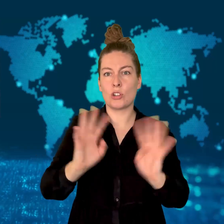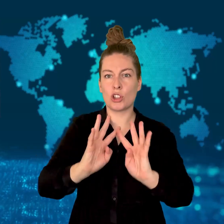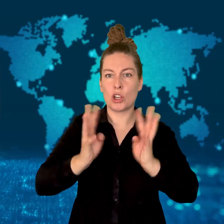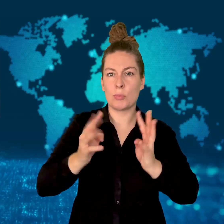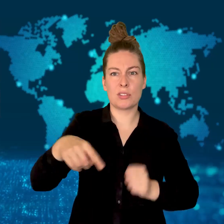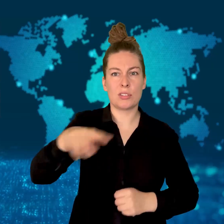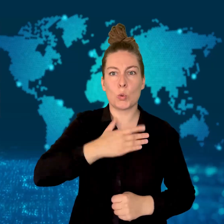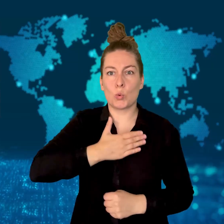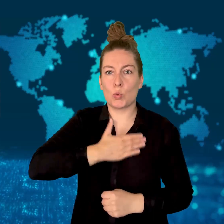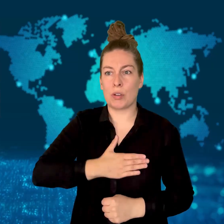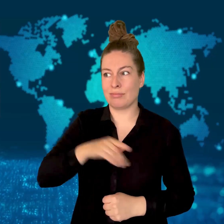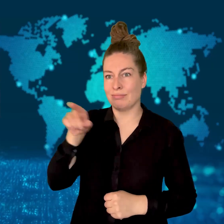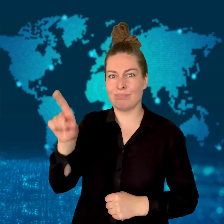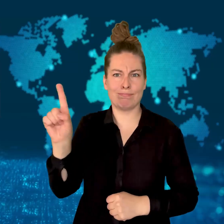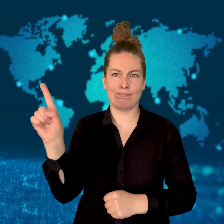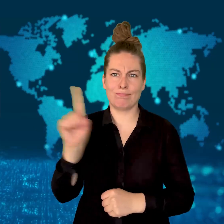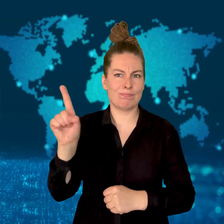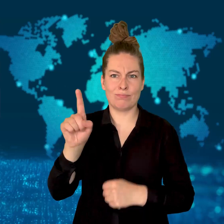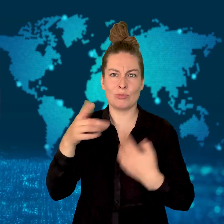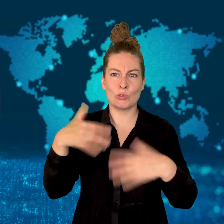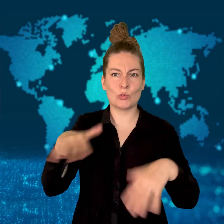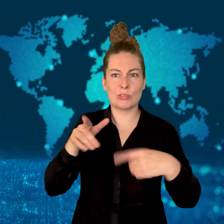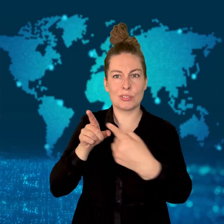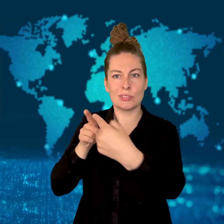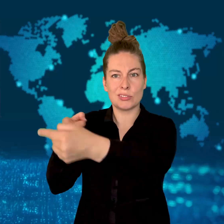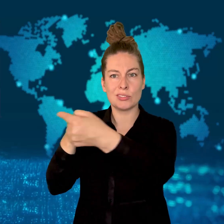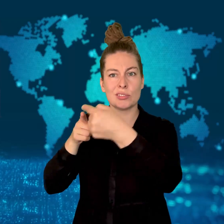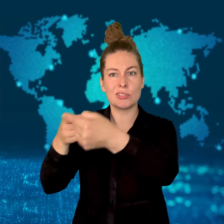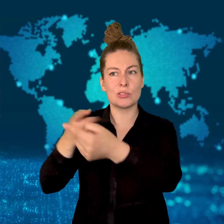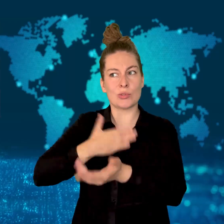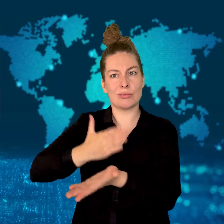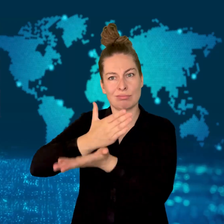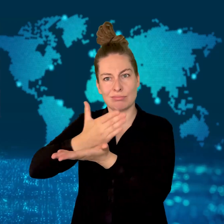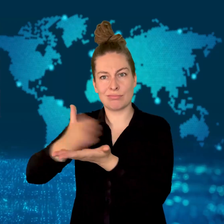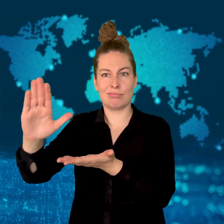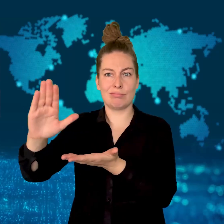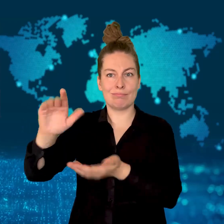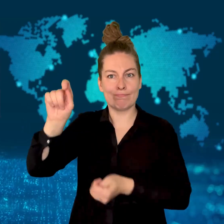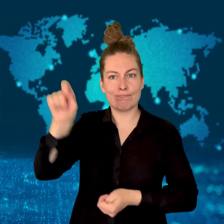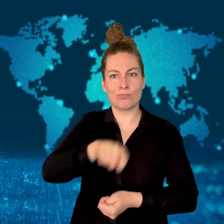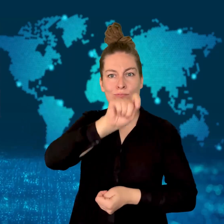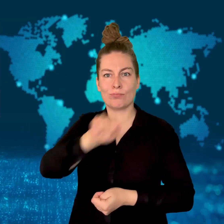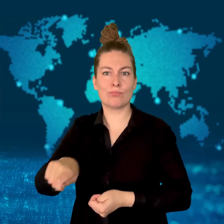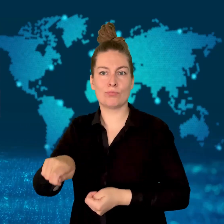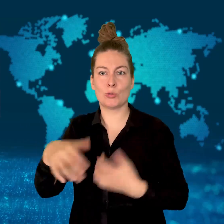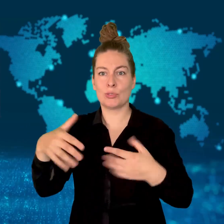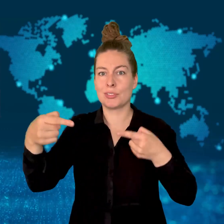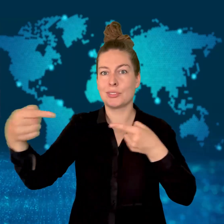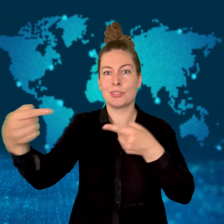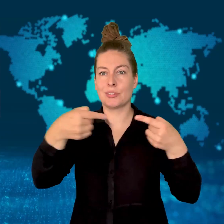There have been protests and committees calling for it to be canceled.